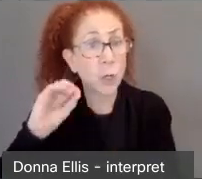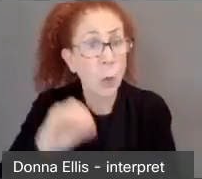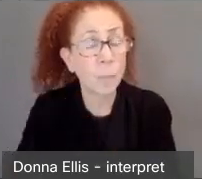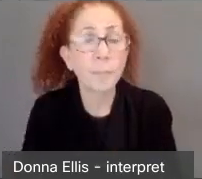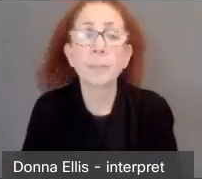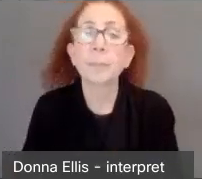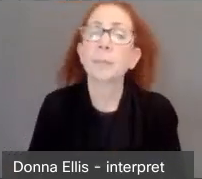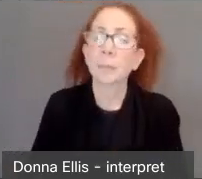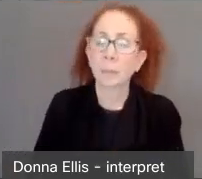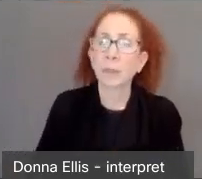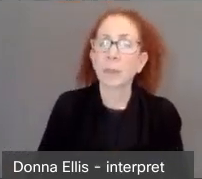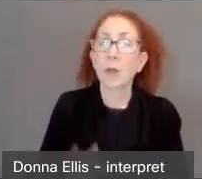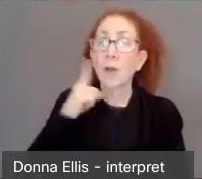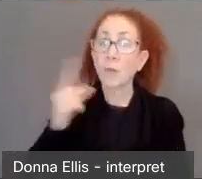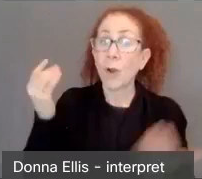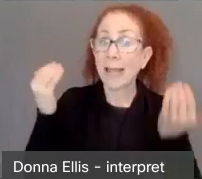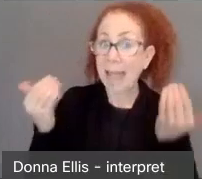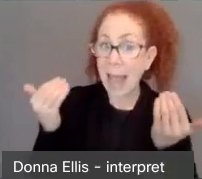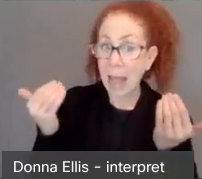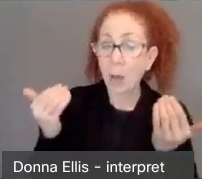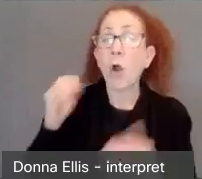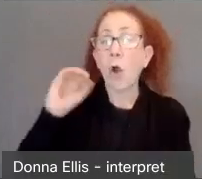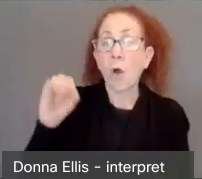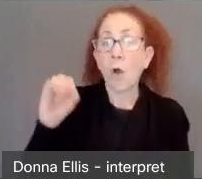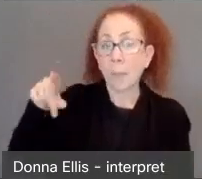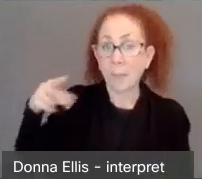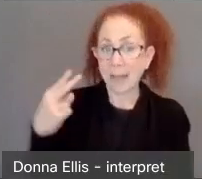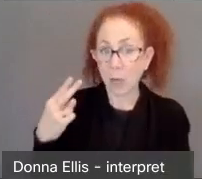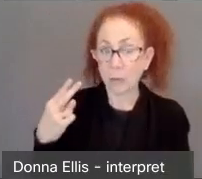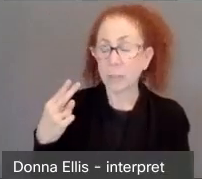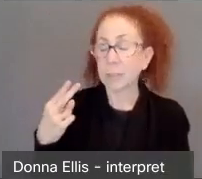[Commissioner Arkoosh] Well, for right now, the Office of Public Health has simply stated that